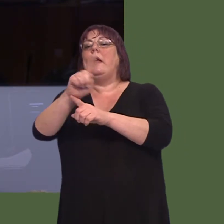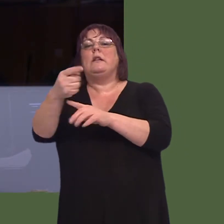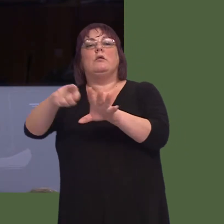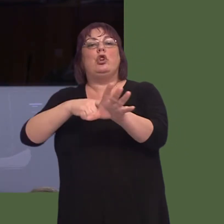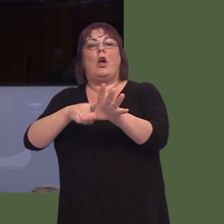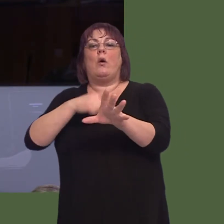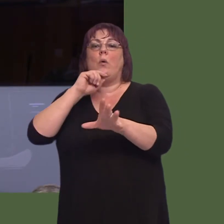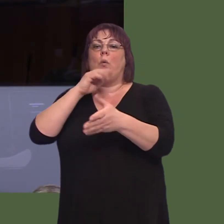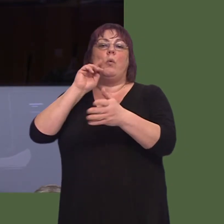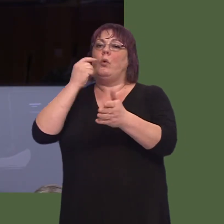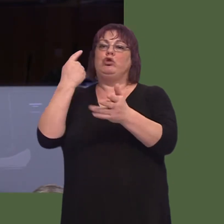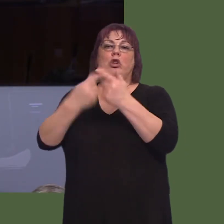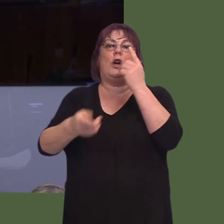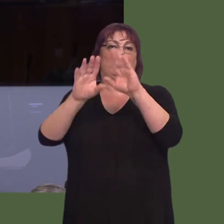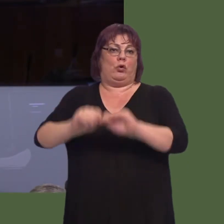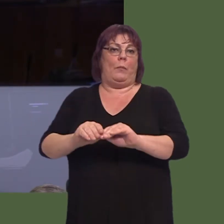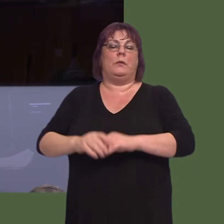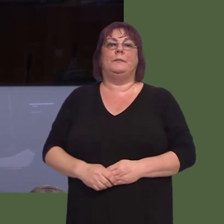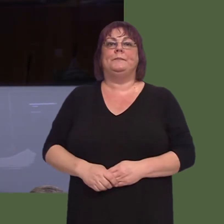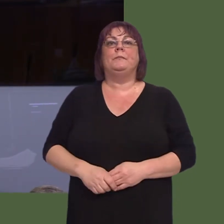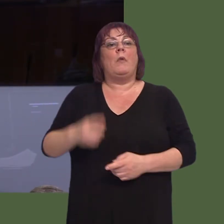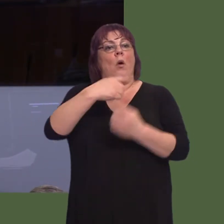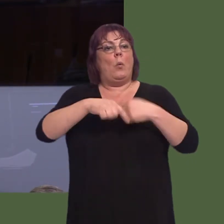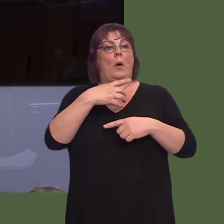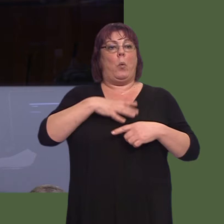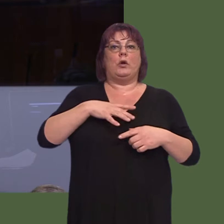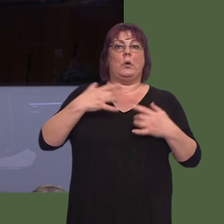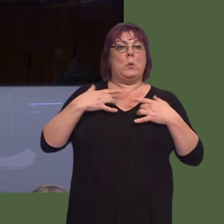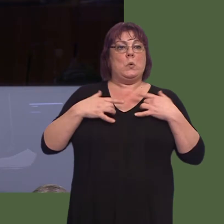surrounding some of these imminent changes and there's also a real desire to use it as